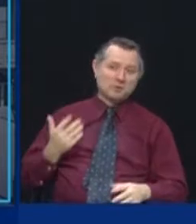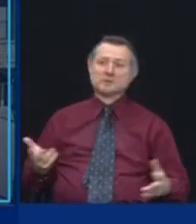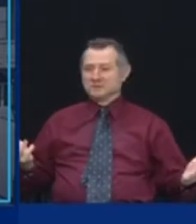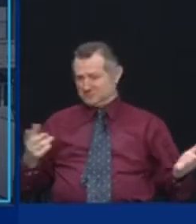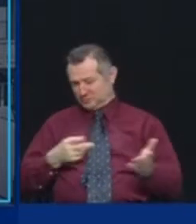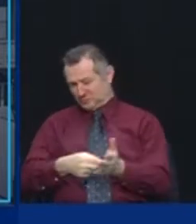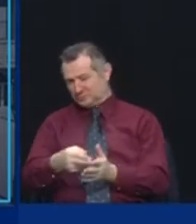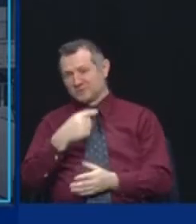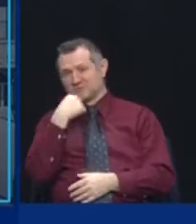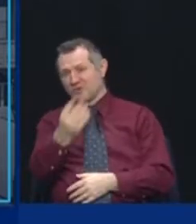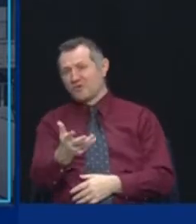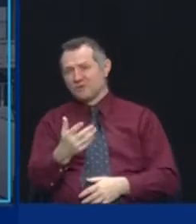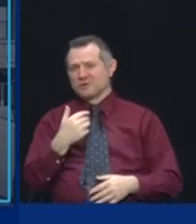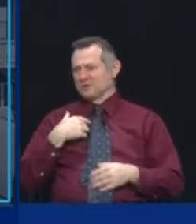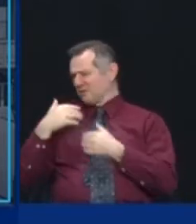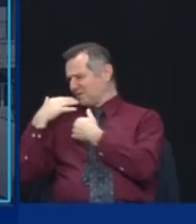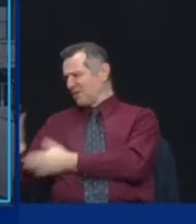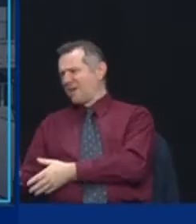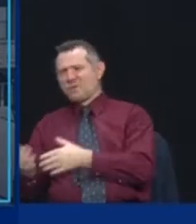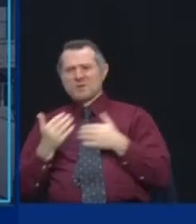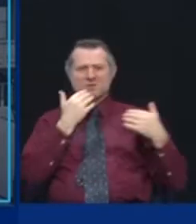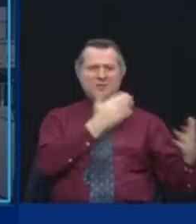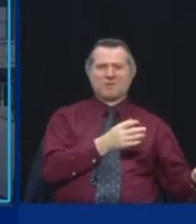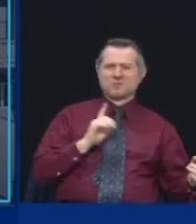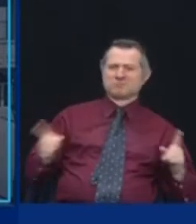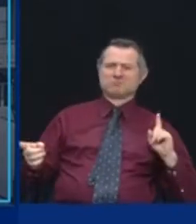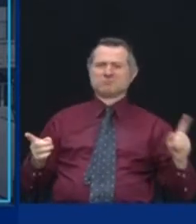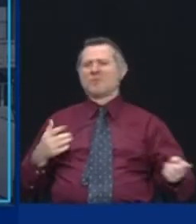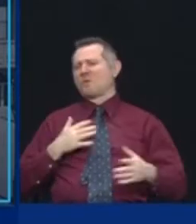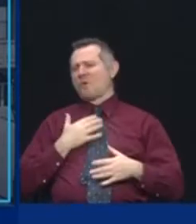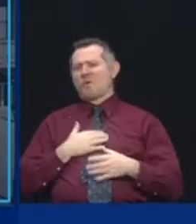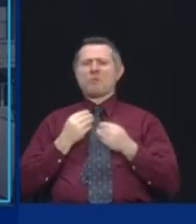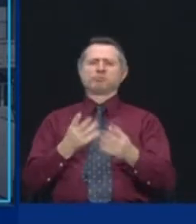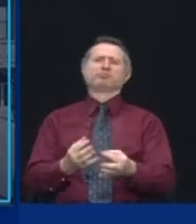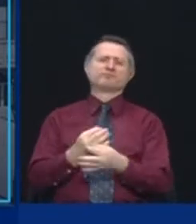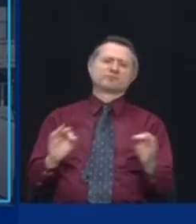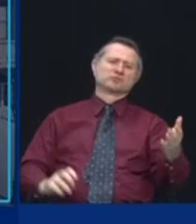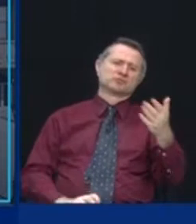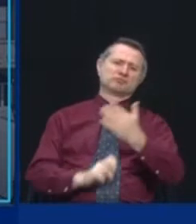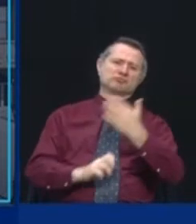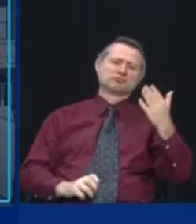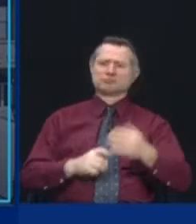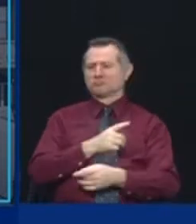BEFORE. LET'S BE HONEST. AND I WANT TO THANK THEM FOR THE